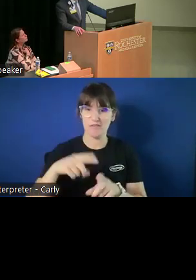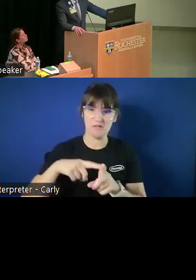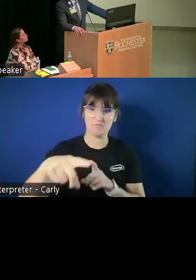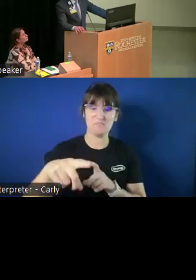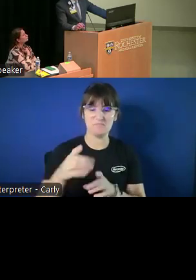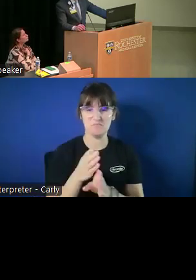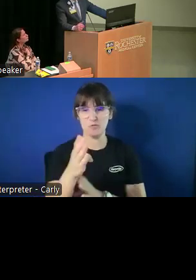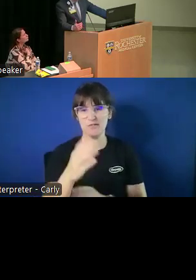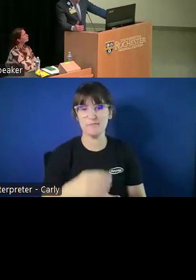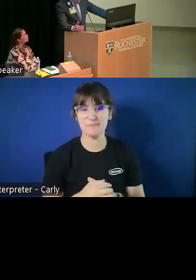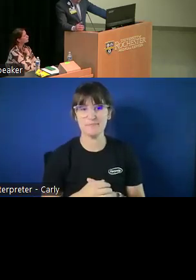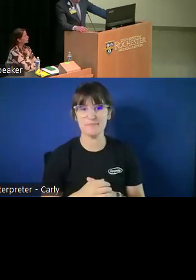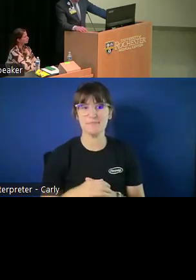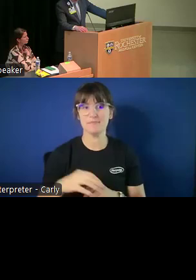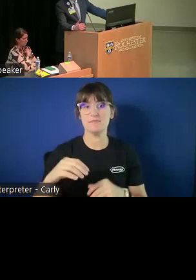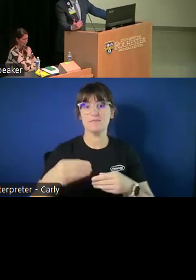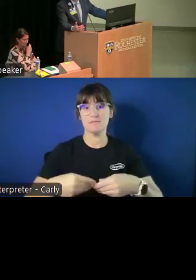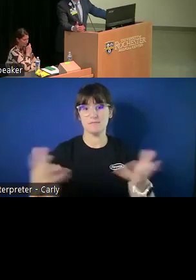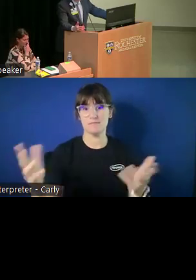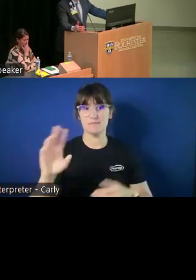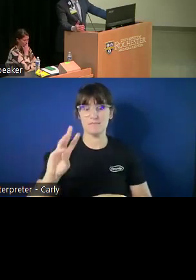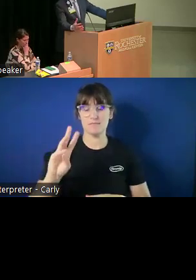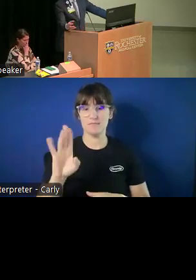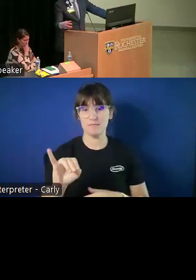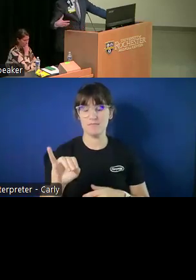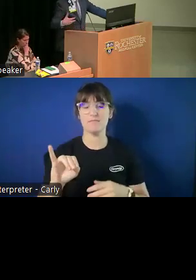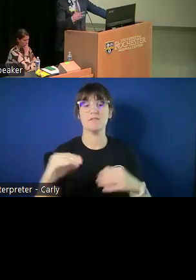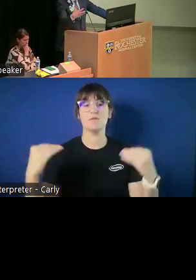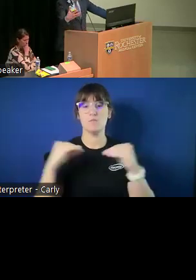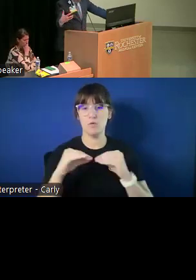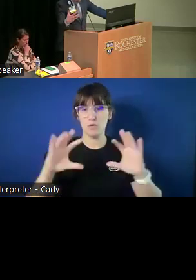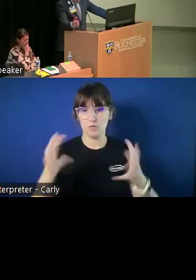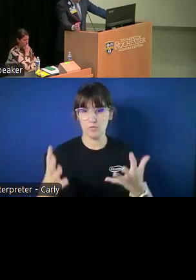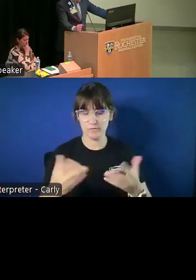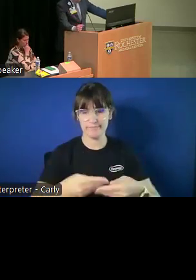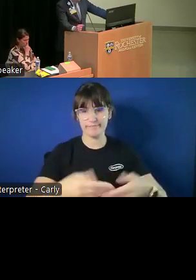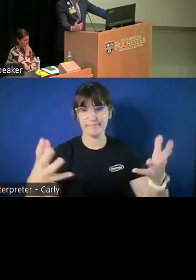so getting the WBI administered expanding it to more groups getting around the institution to